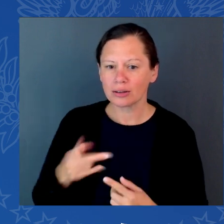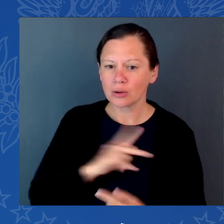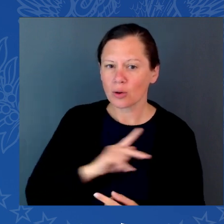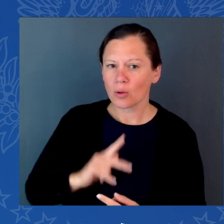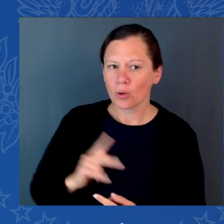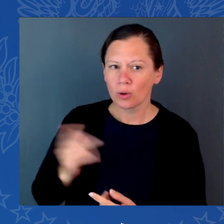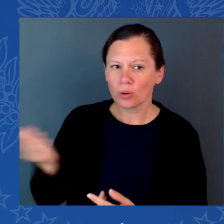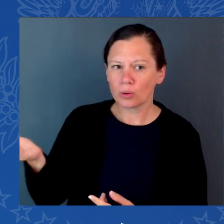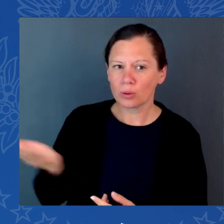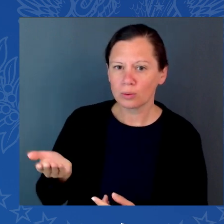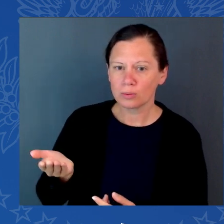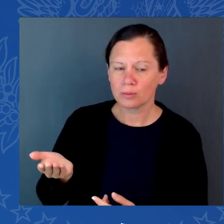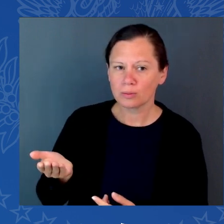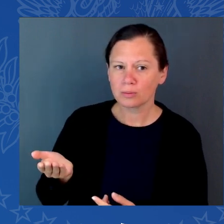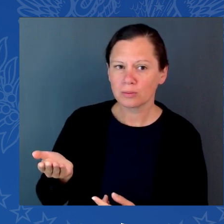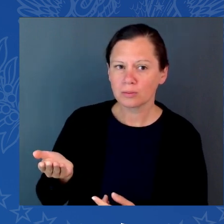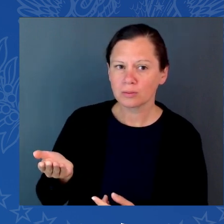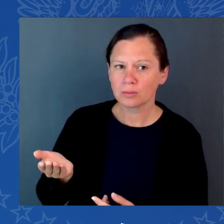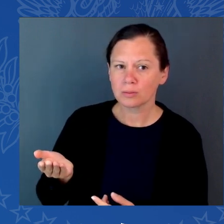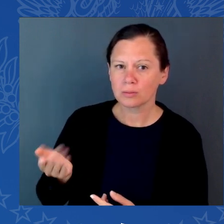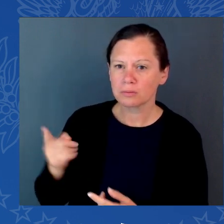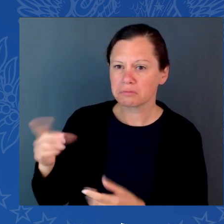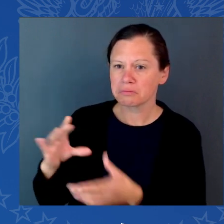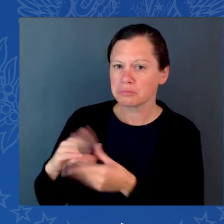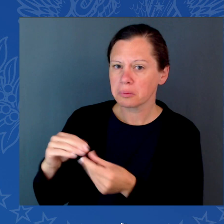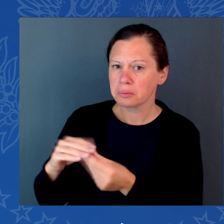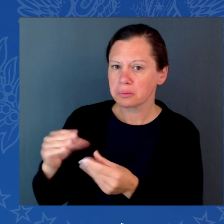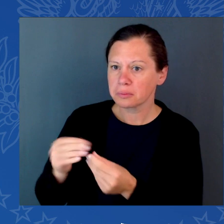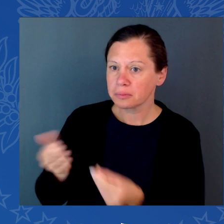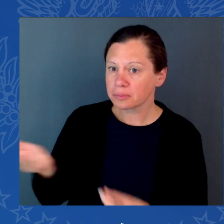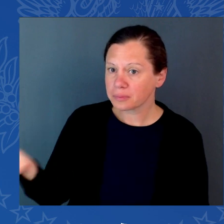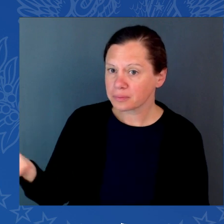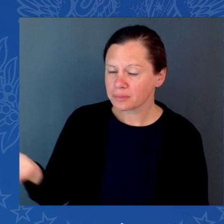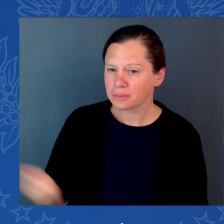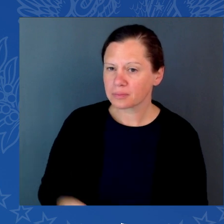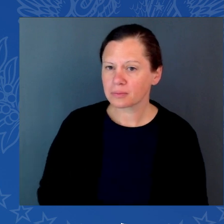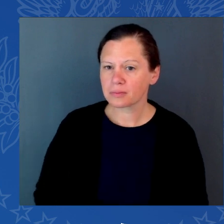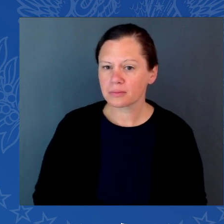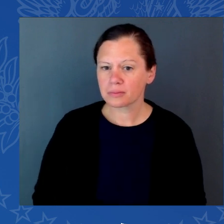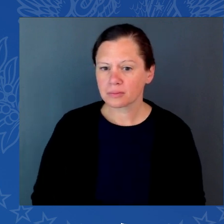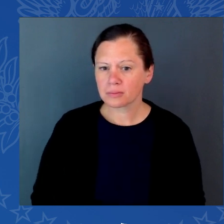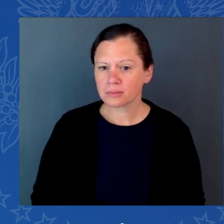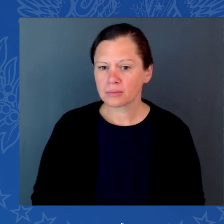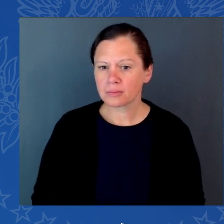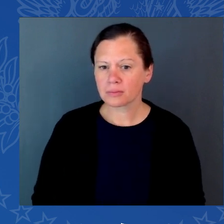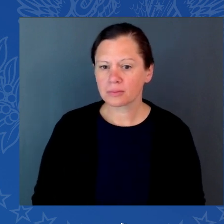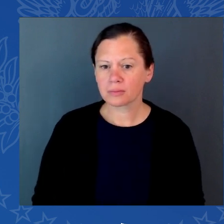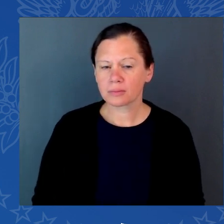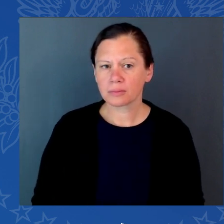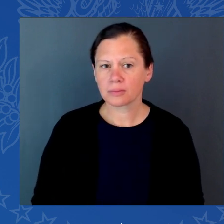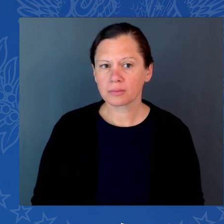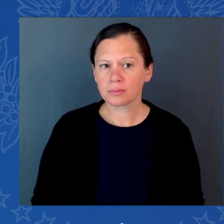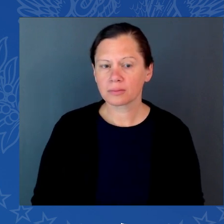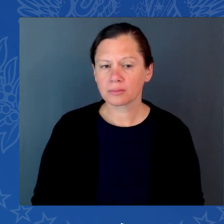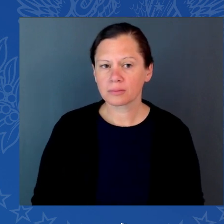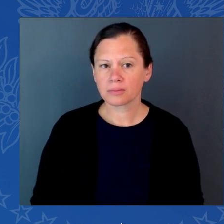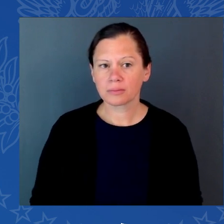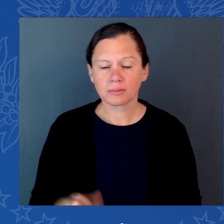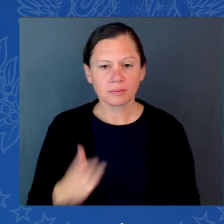Crown Prince and Prime Minister bin Salman: [as translated] Excellencies, Highnesses, this distinguished audience. Peace be upon you.